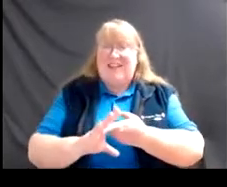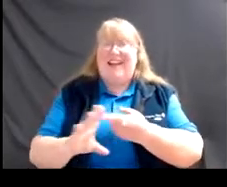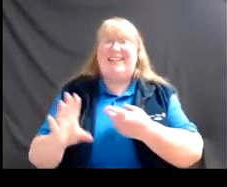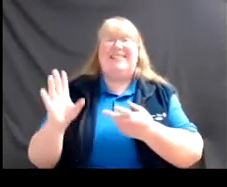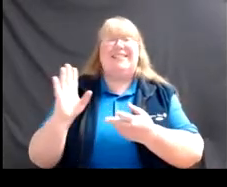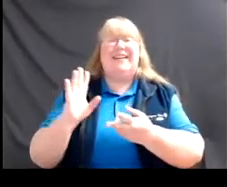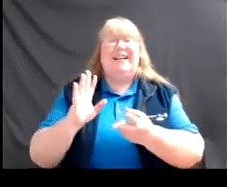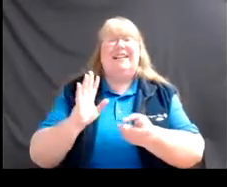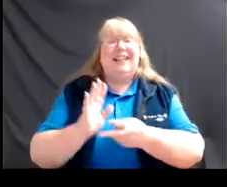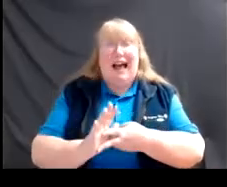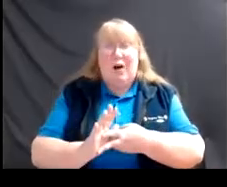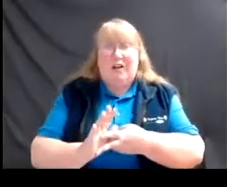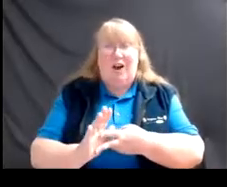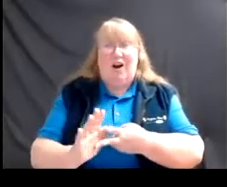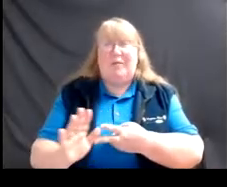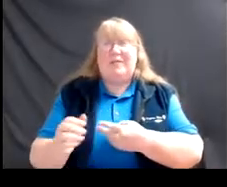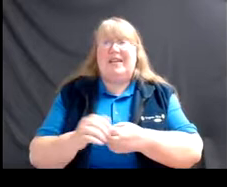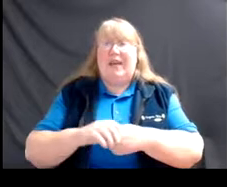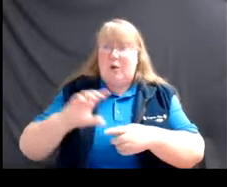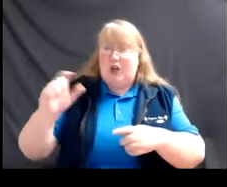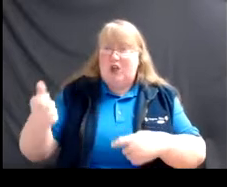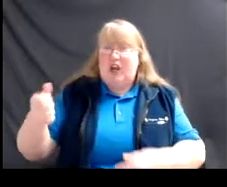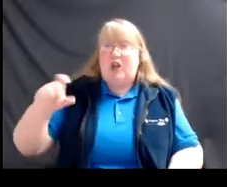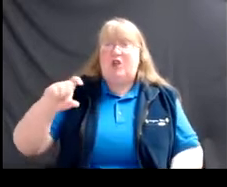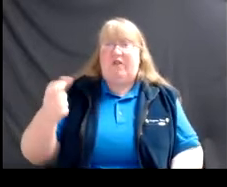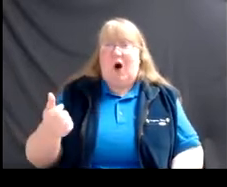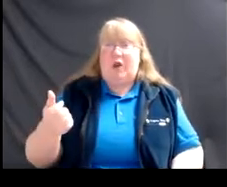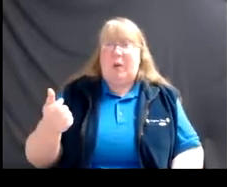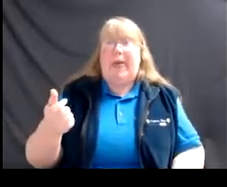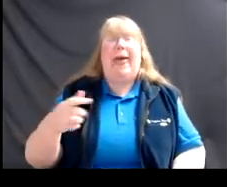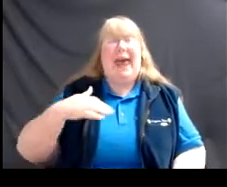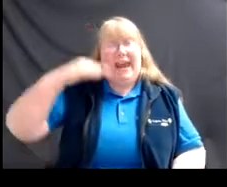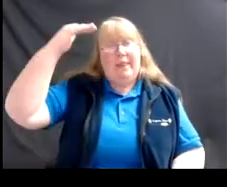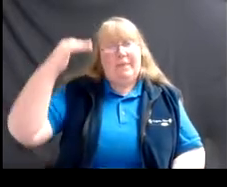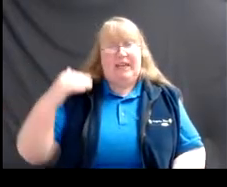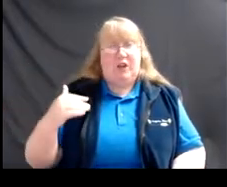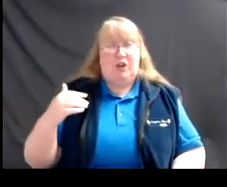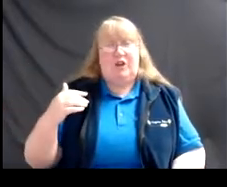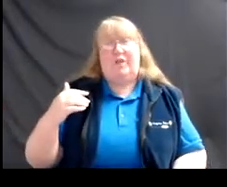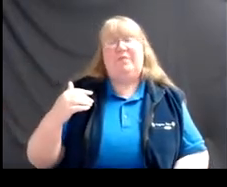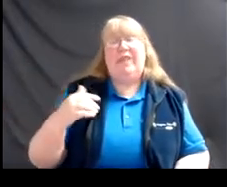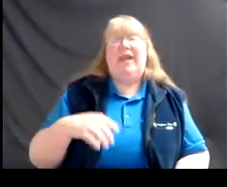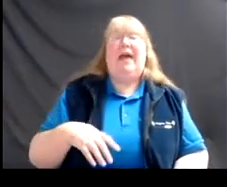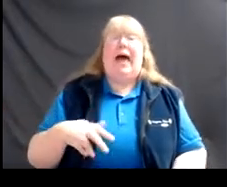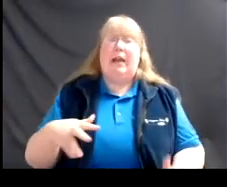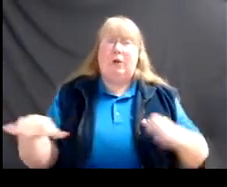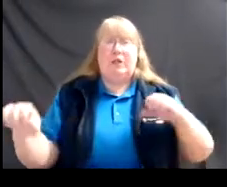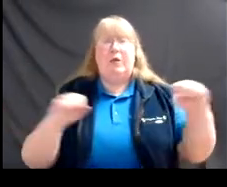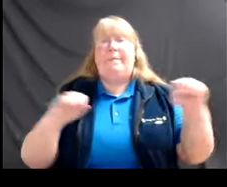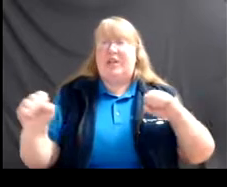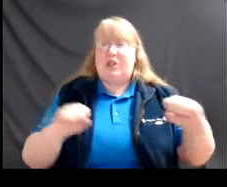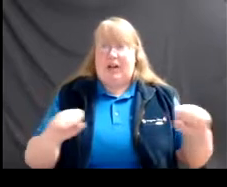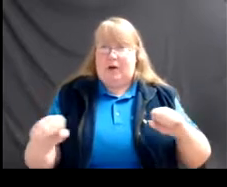lights, loud alarms that you can change the volume and the pitch, and also the bed shakers.